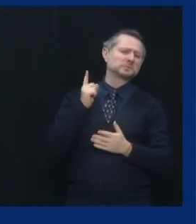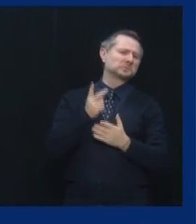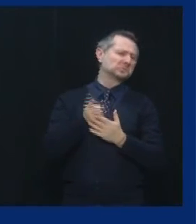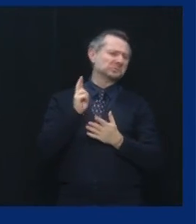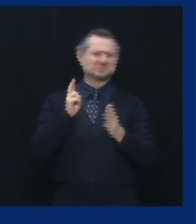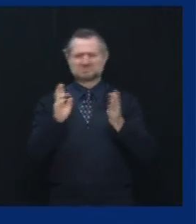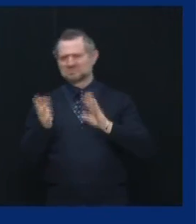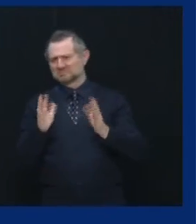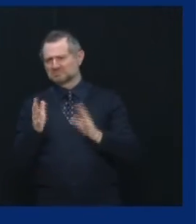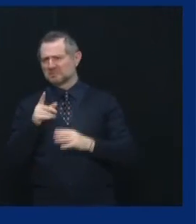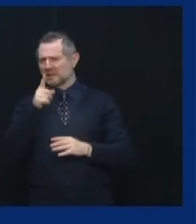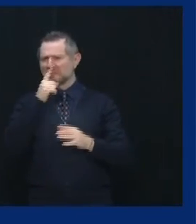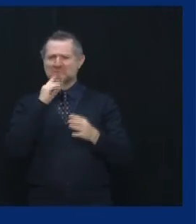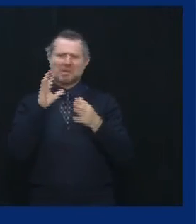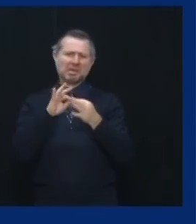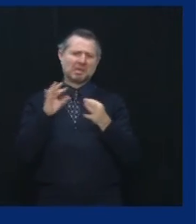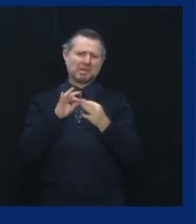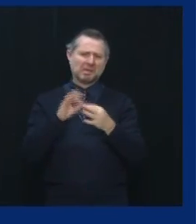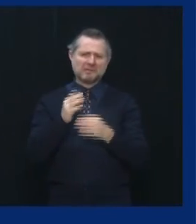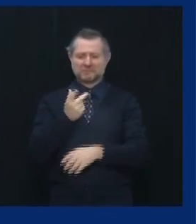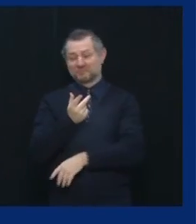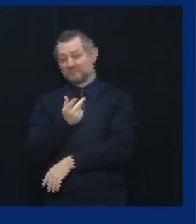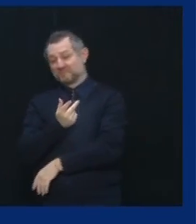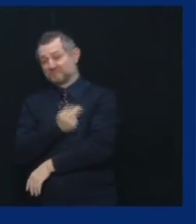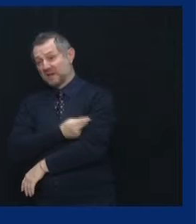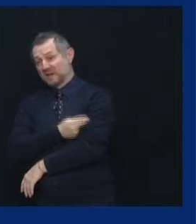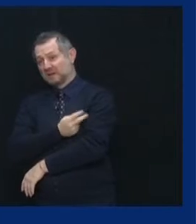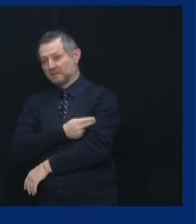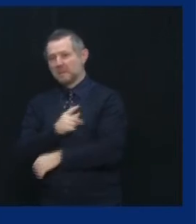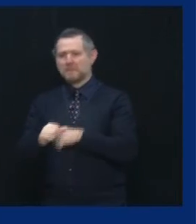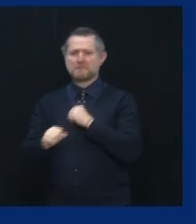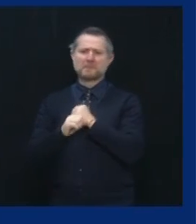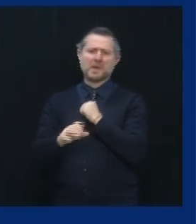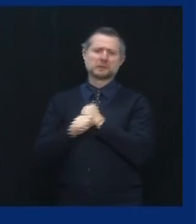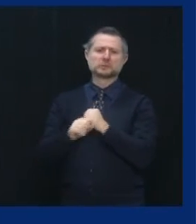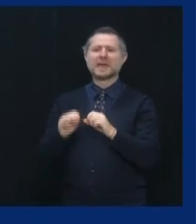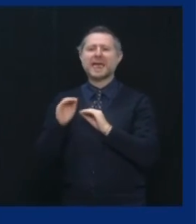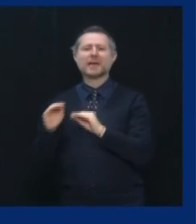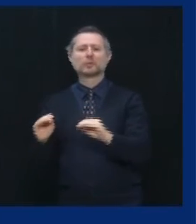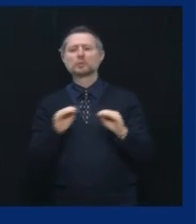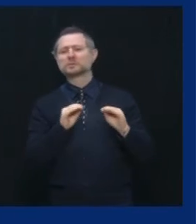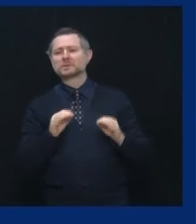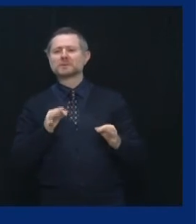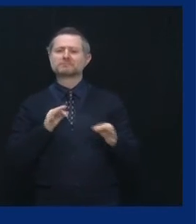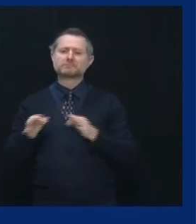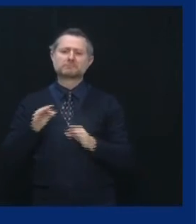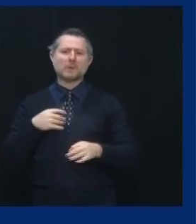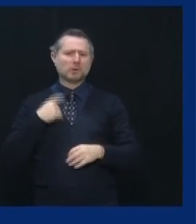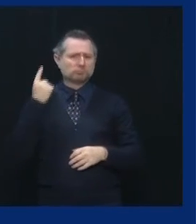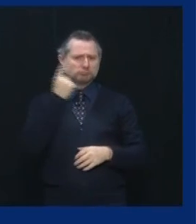HI, GOVERNOR. JUST WONDERING, A WEEK AGO, WEEK